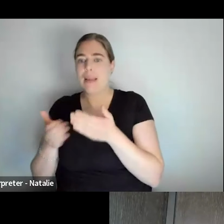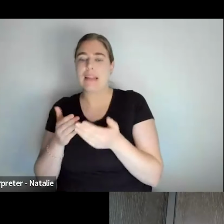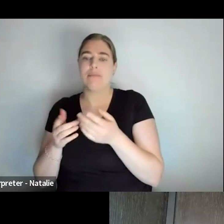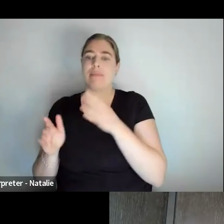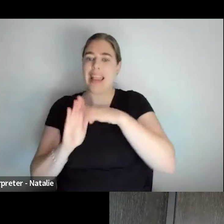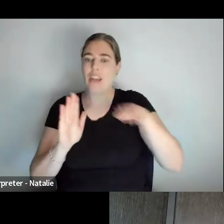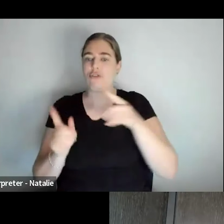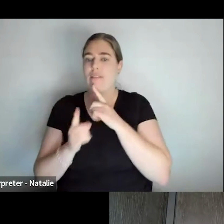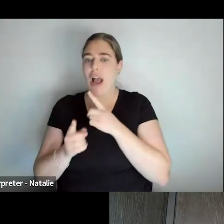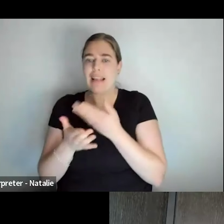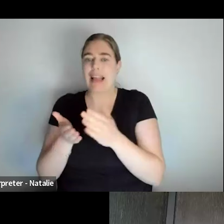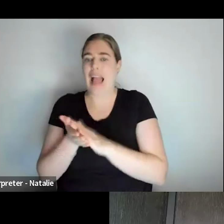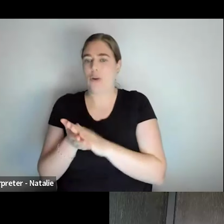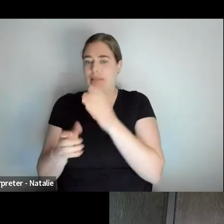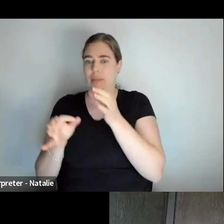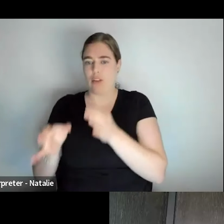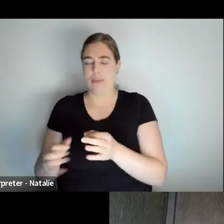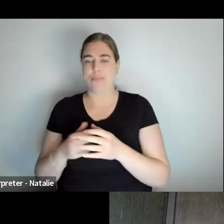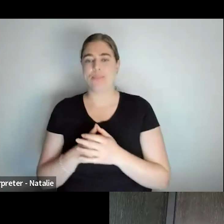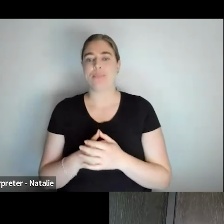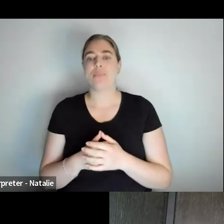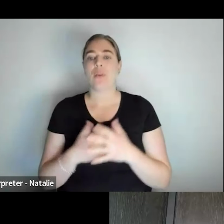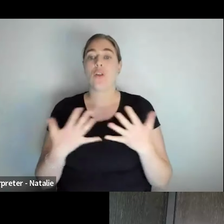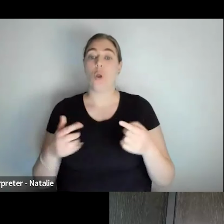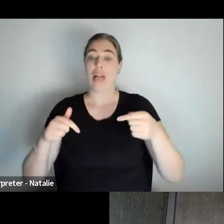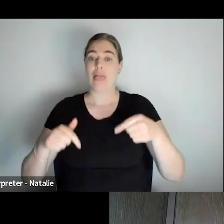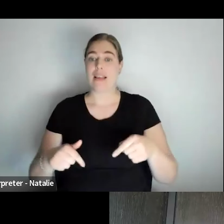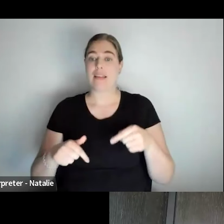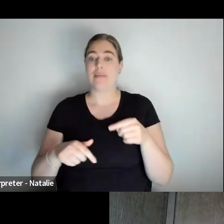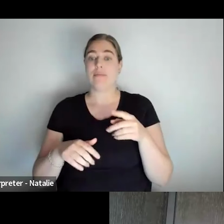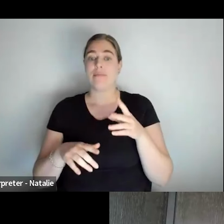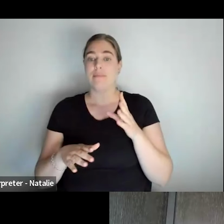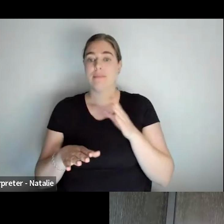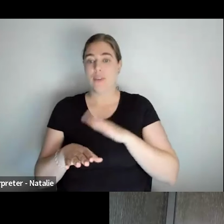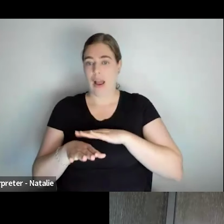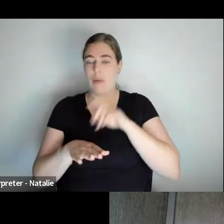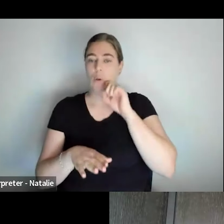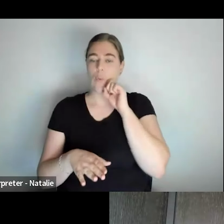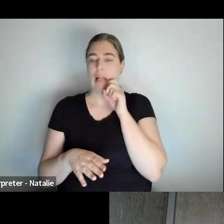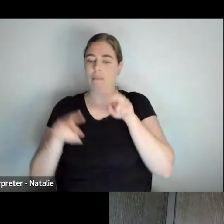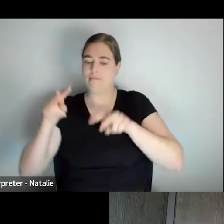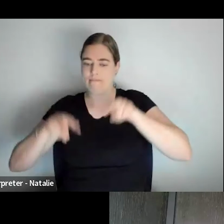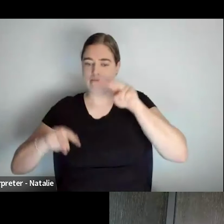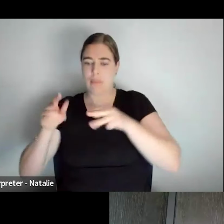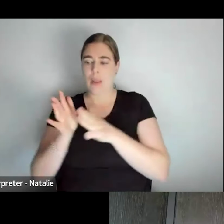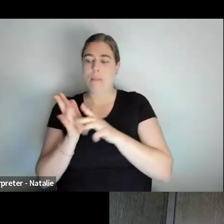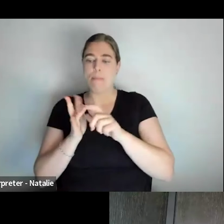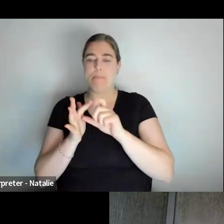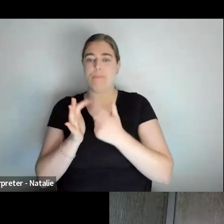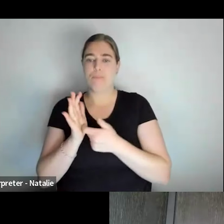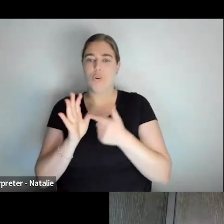are going to moderate the decisions we make. The question is, what do we mean by "moderate"? We